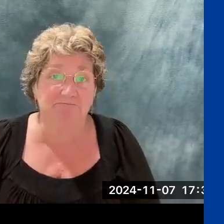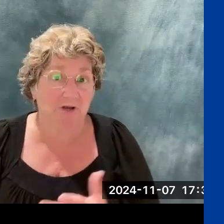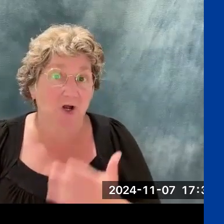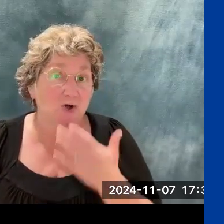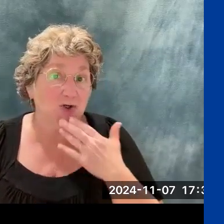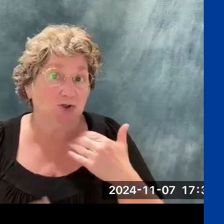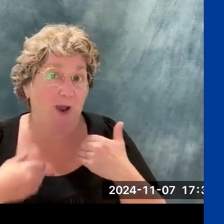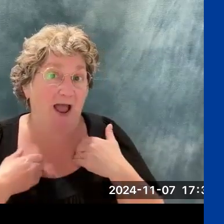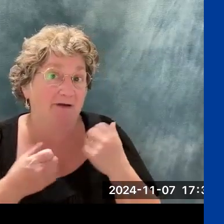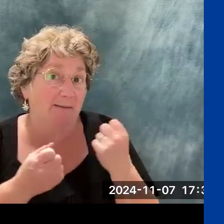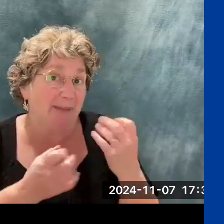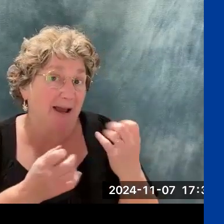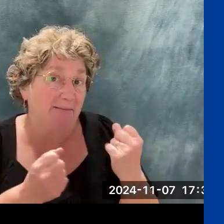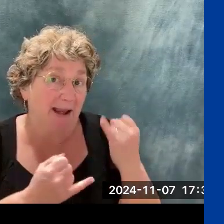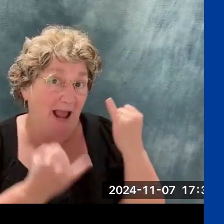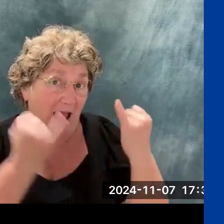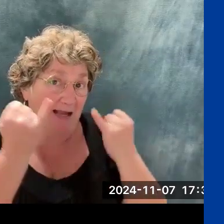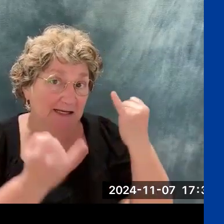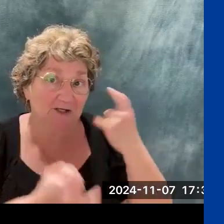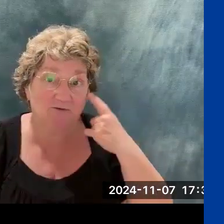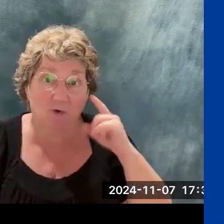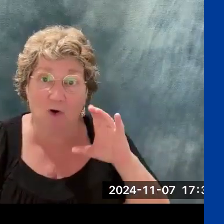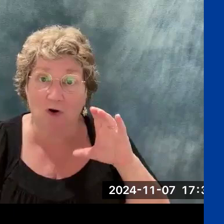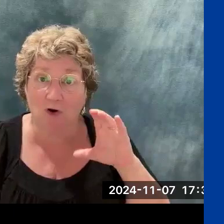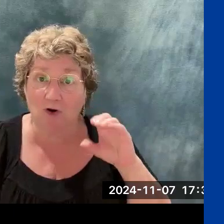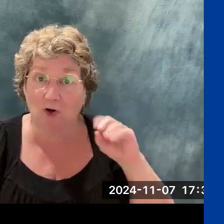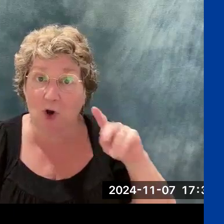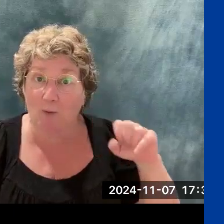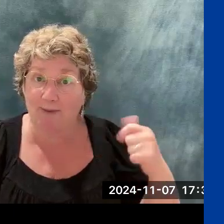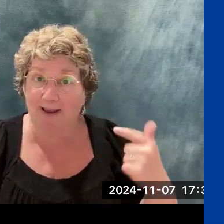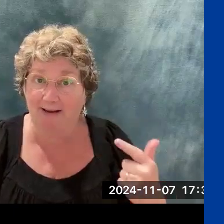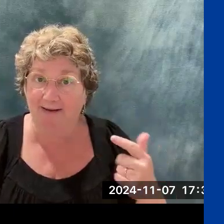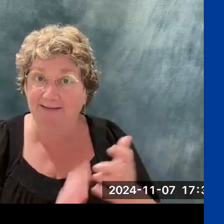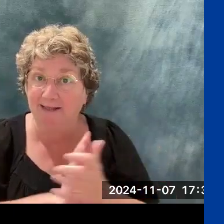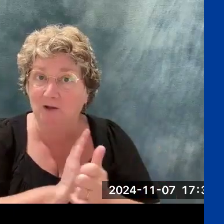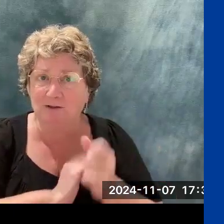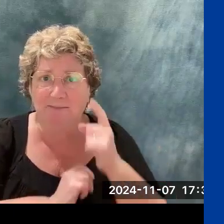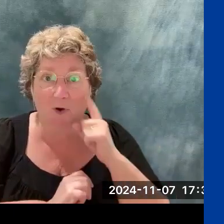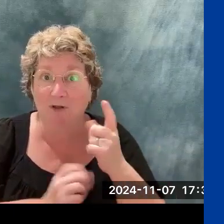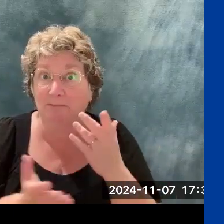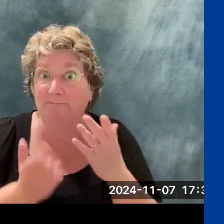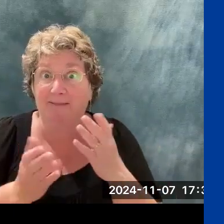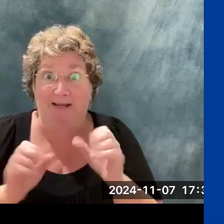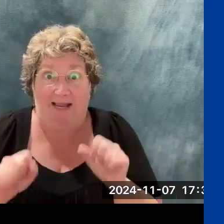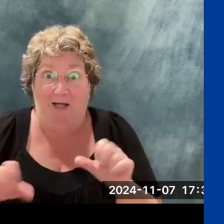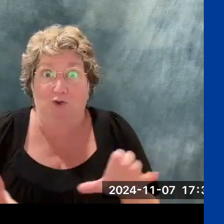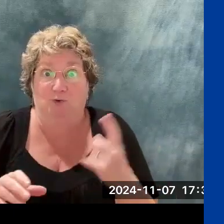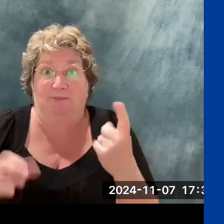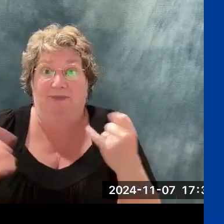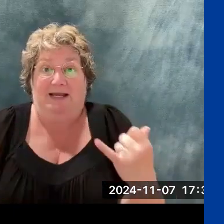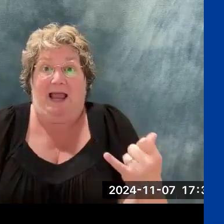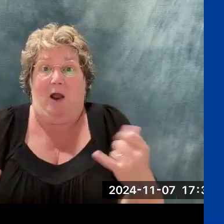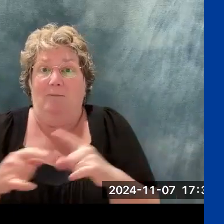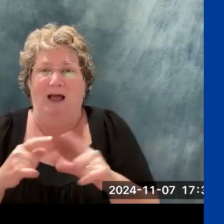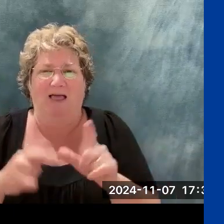able to do in one moment, you may not have access to in another moment. So making sure that you have an array of things